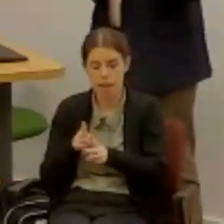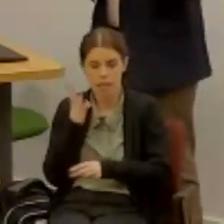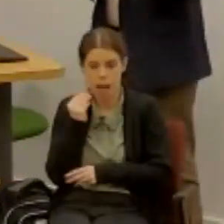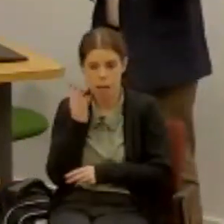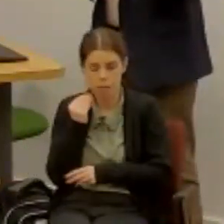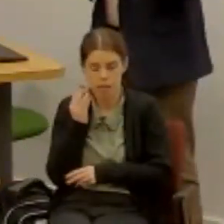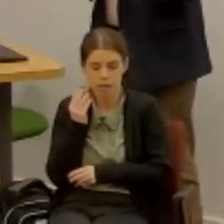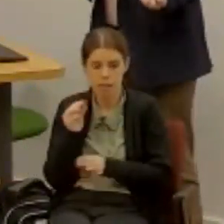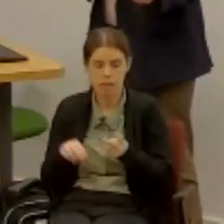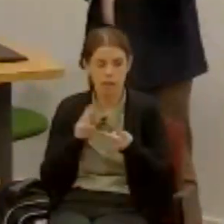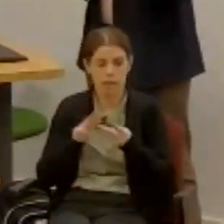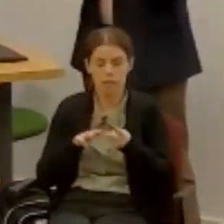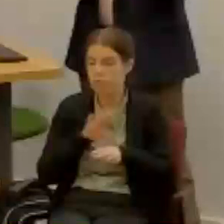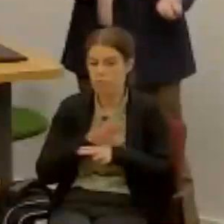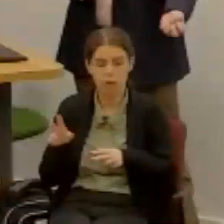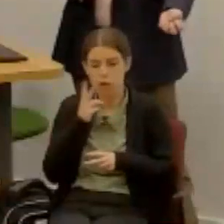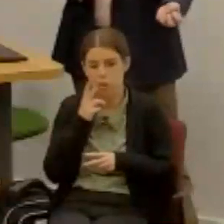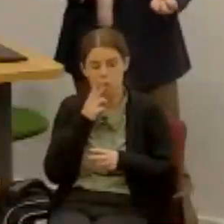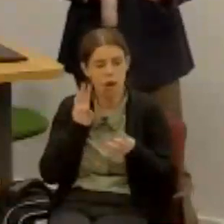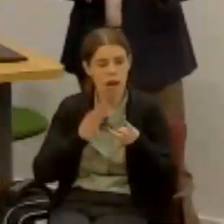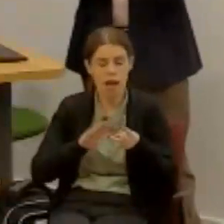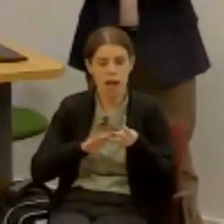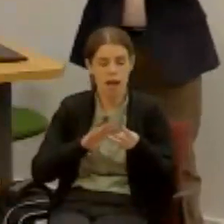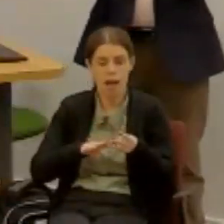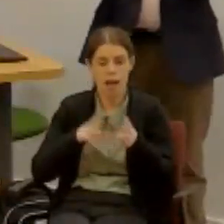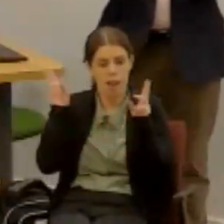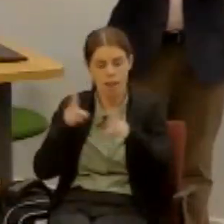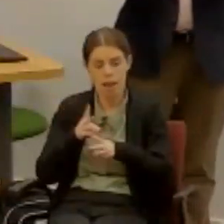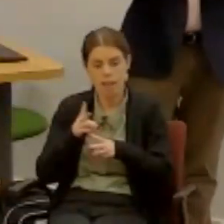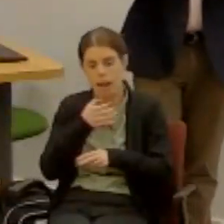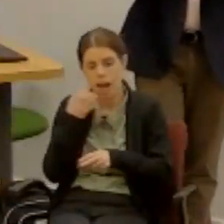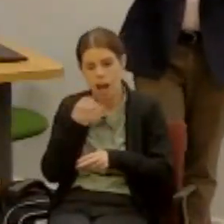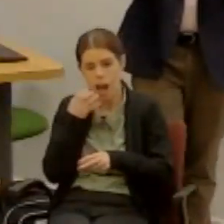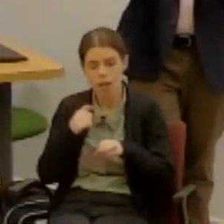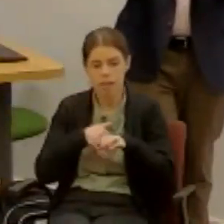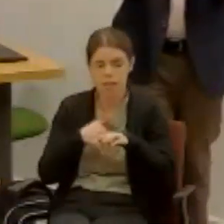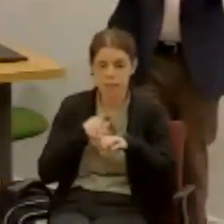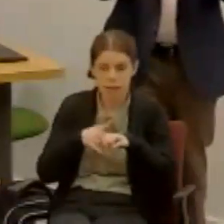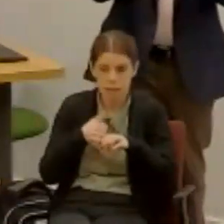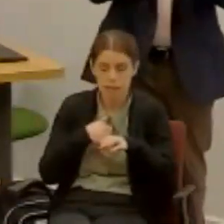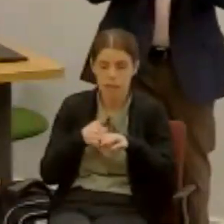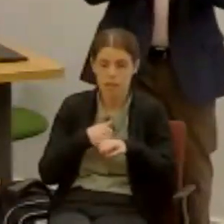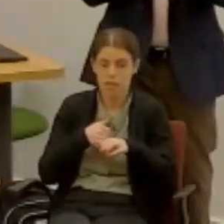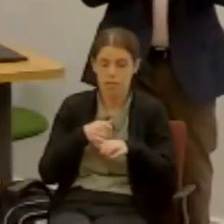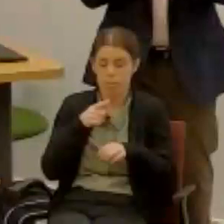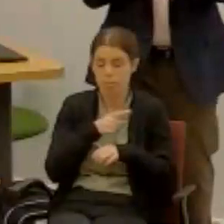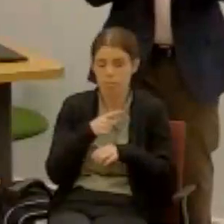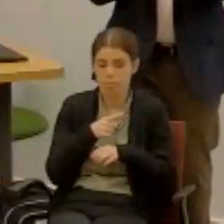They're not smoking with alcohol disease. So, all these things are in their favour. So, buy. So, buy these odds.